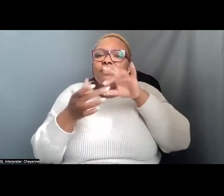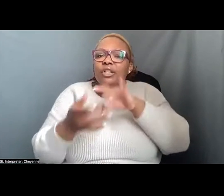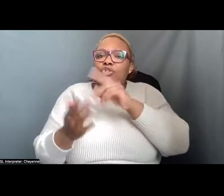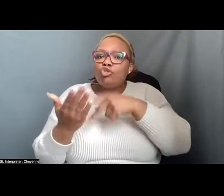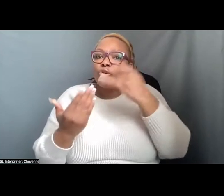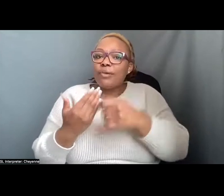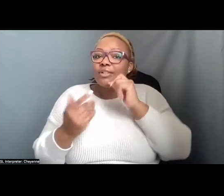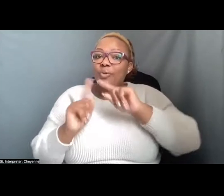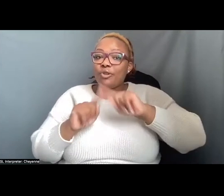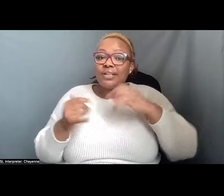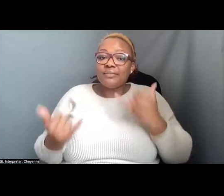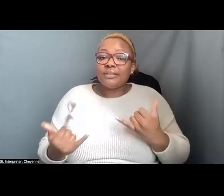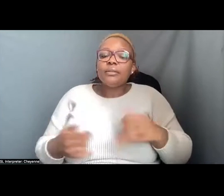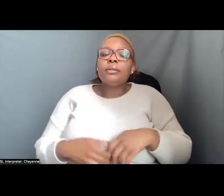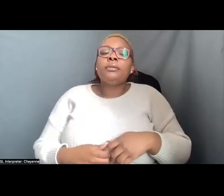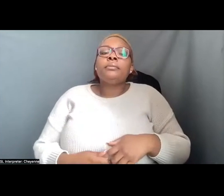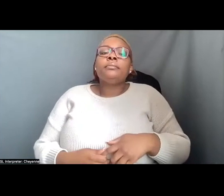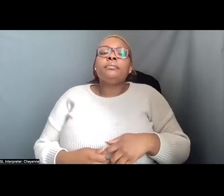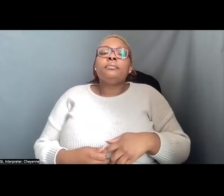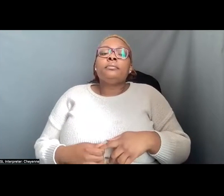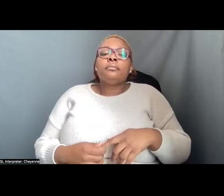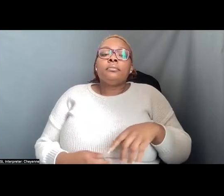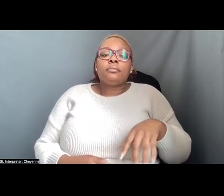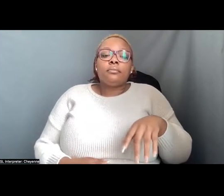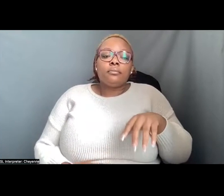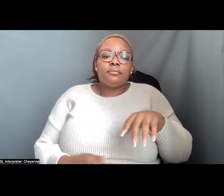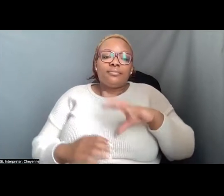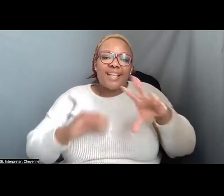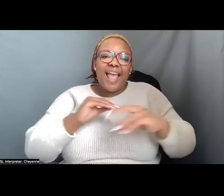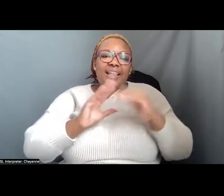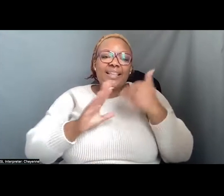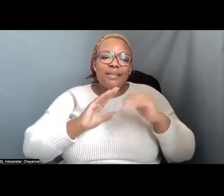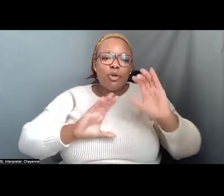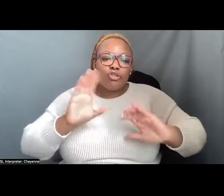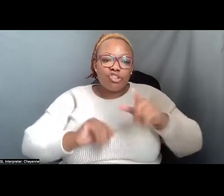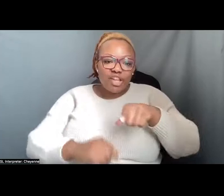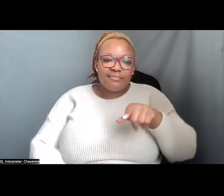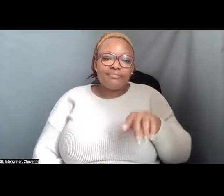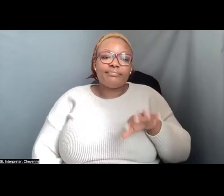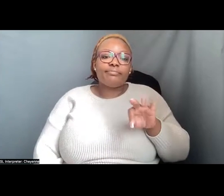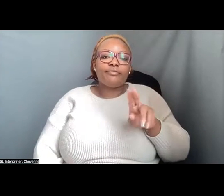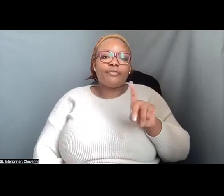Just want to underline that, you know, there's not a specific type of film that we're looking for.